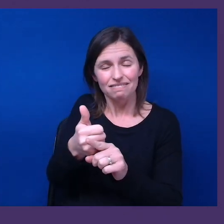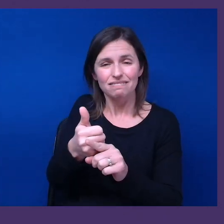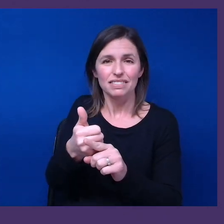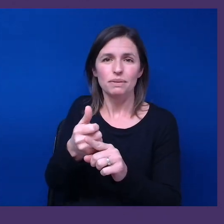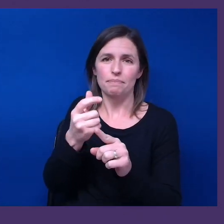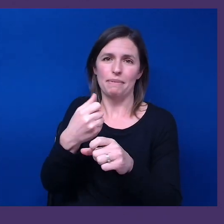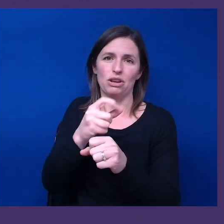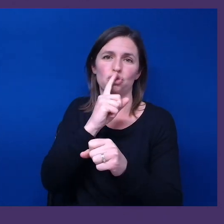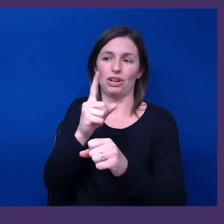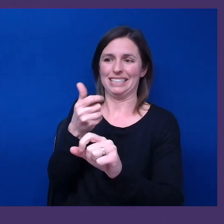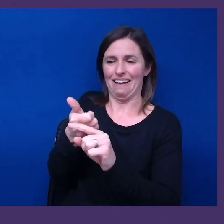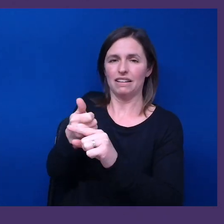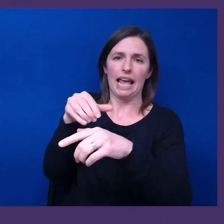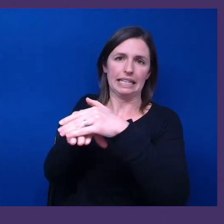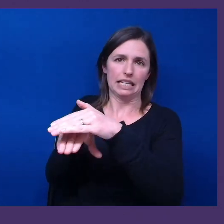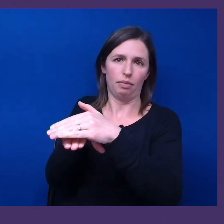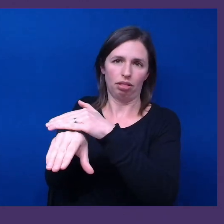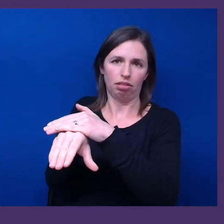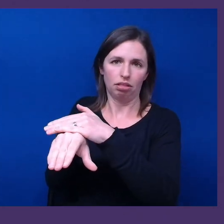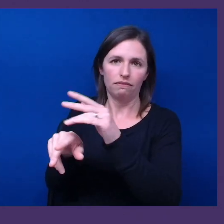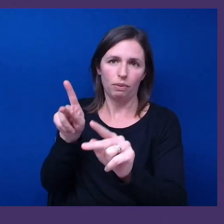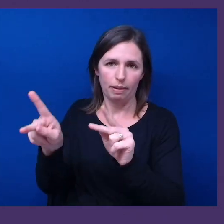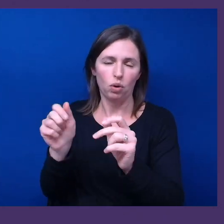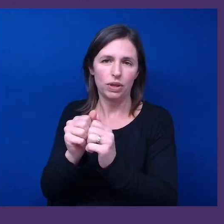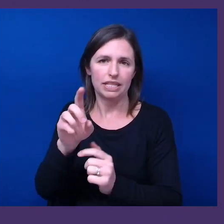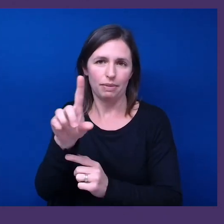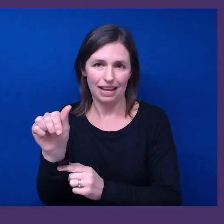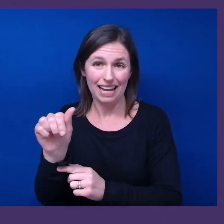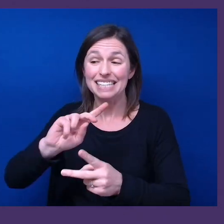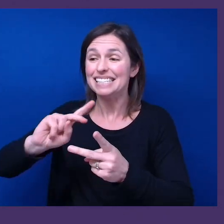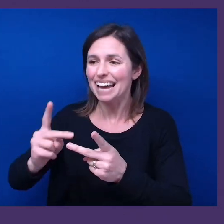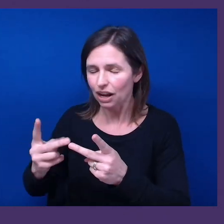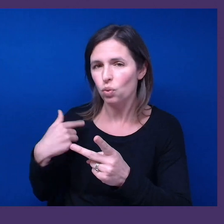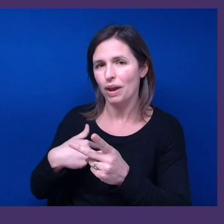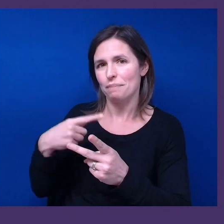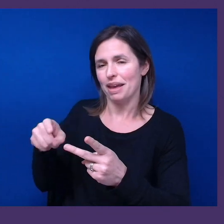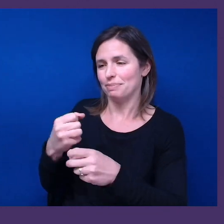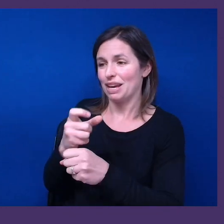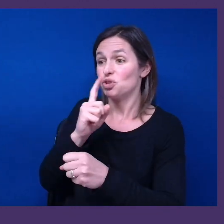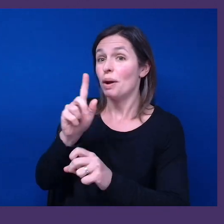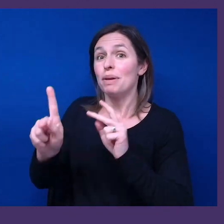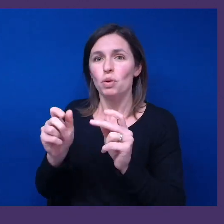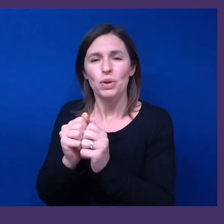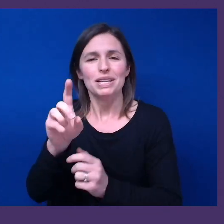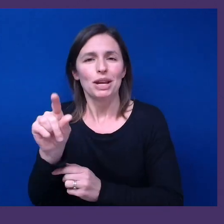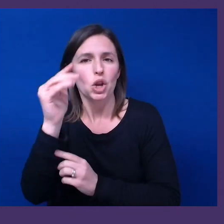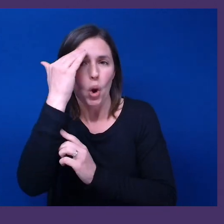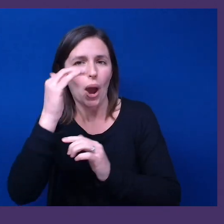to use them effectively, because even the best technology is useless if people don't have the skills